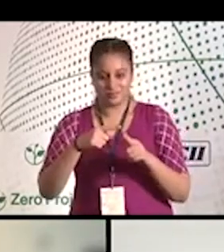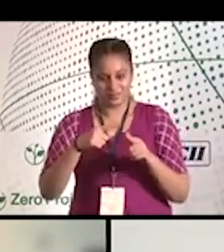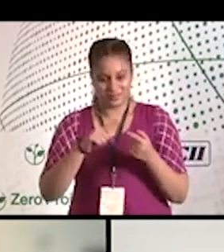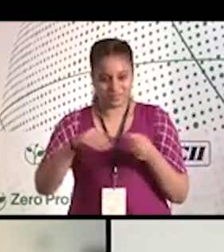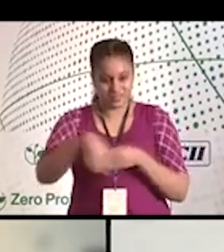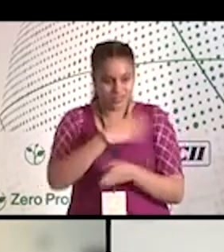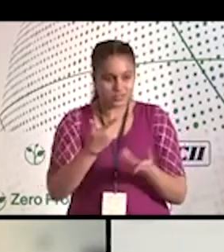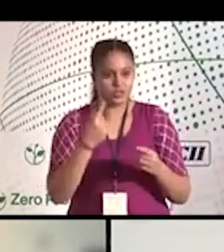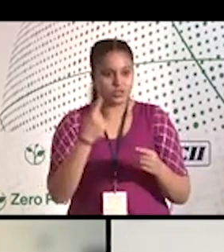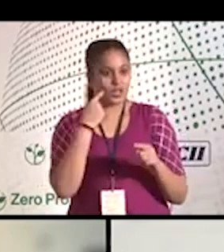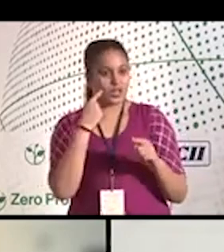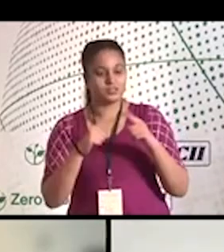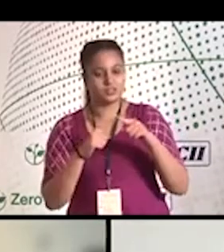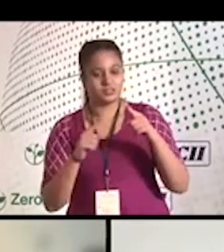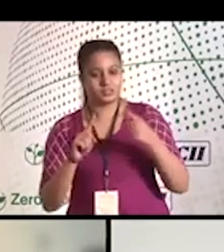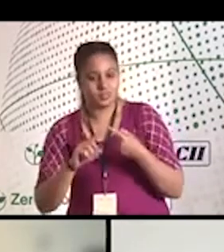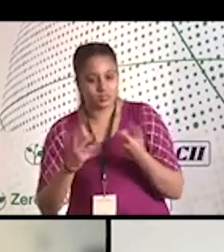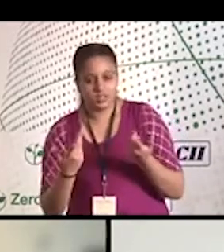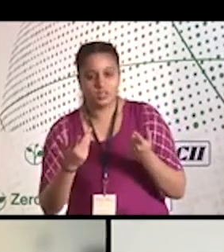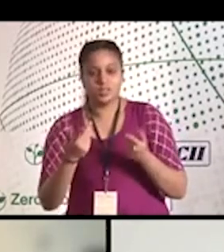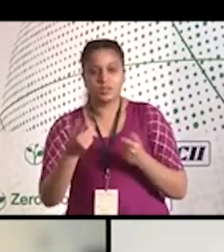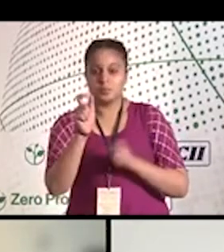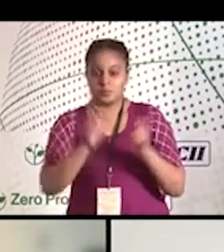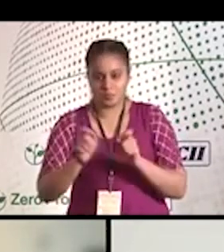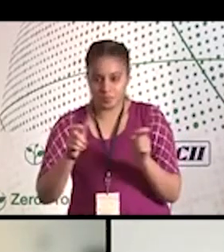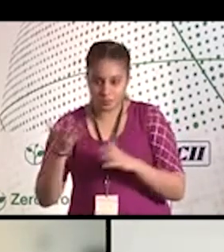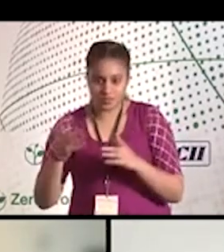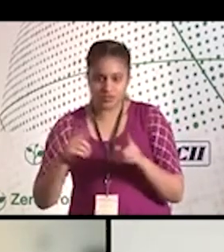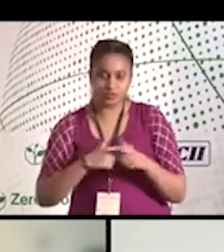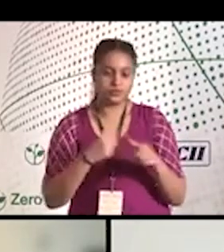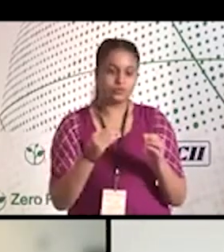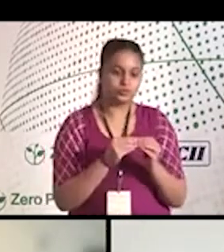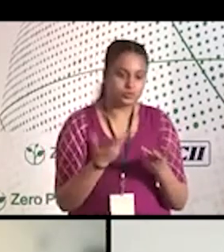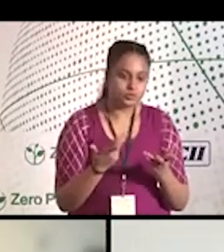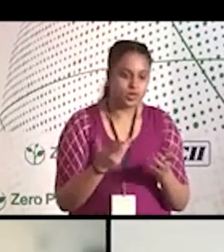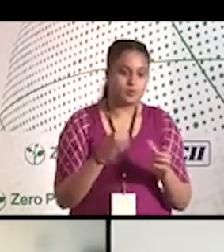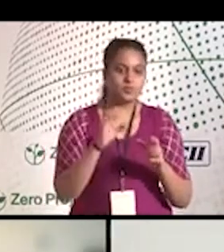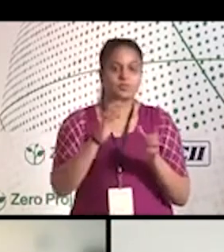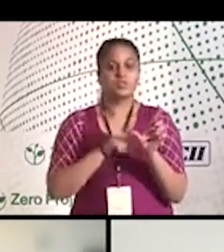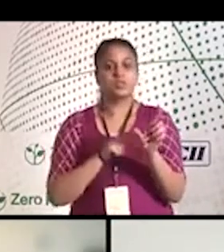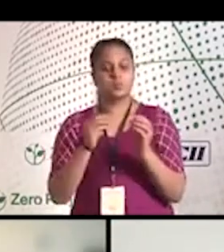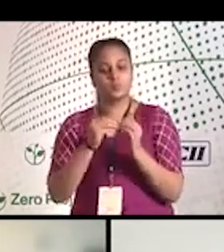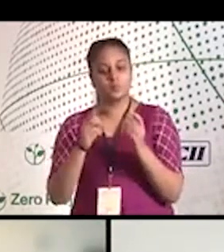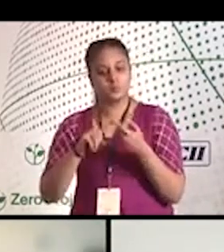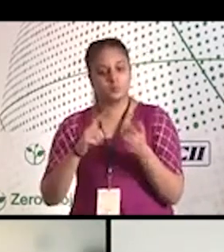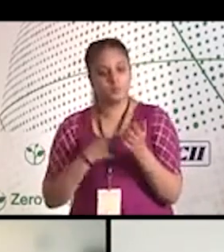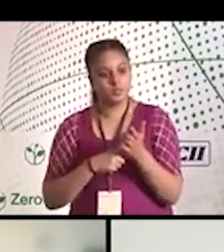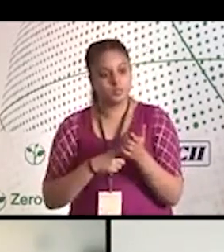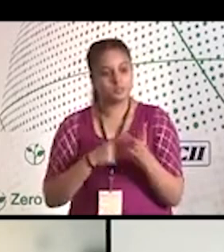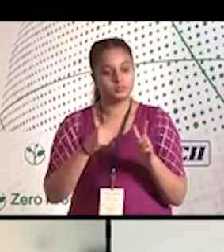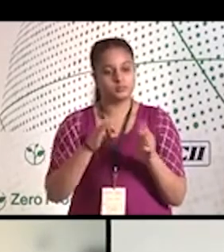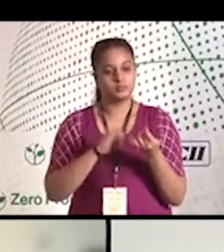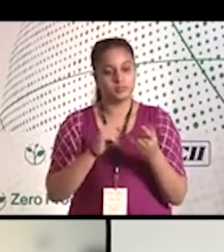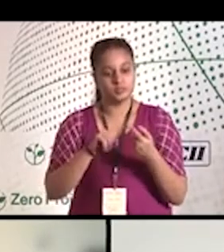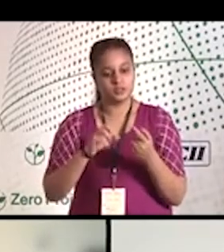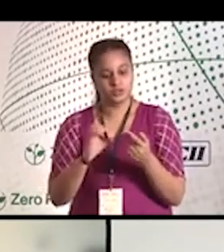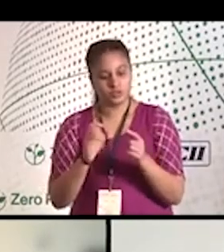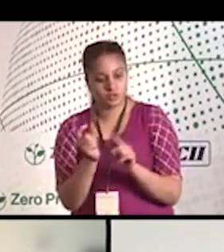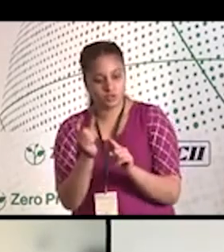kind of degree. It's a specific job. Cybersecurity Analysts there are millions of cyber